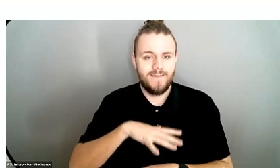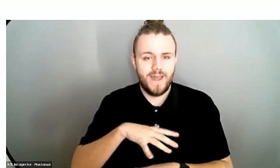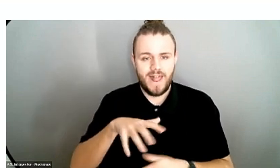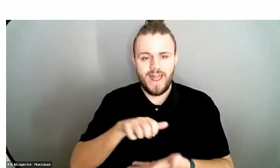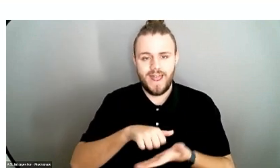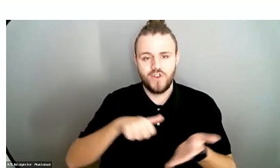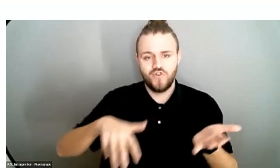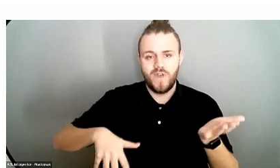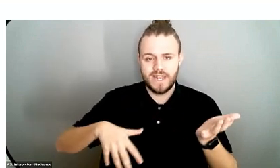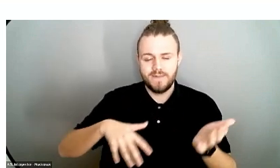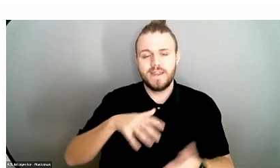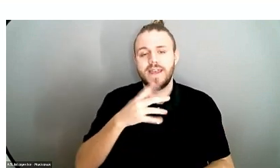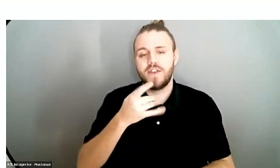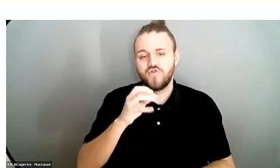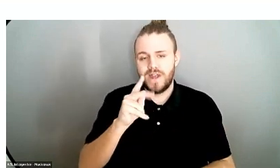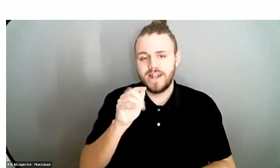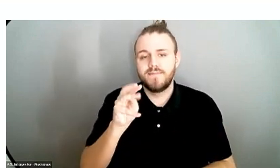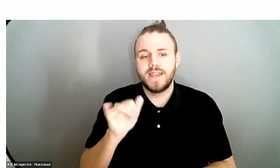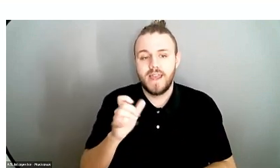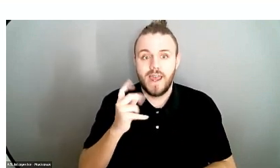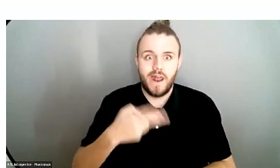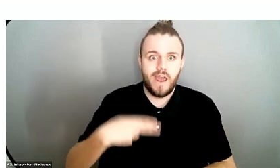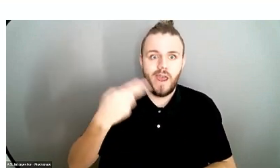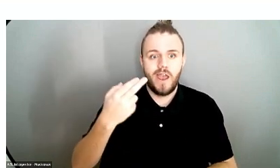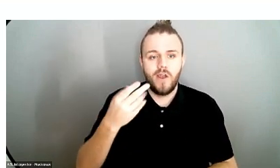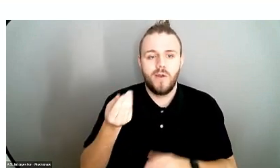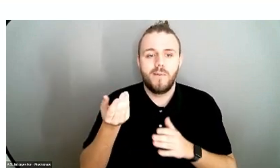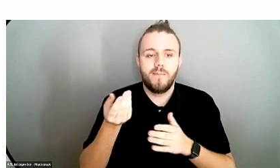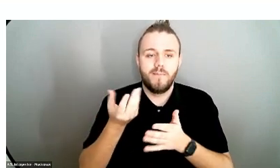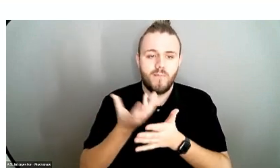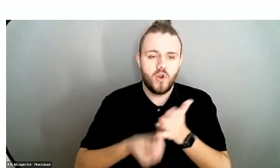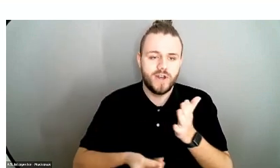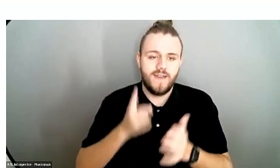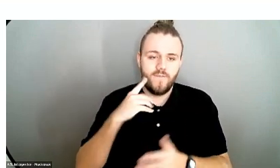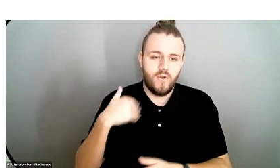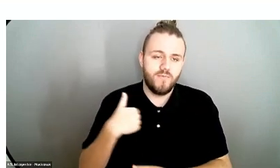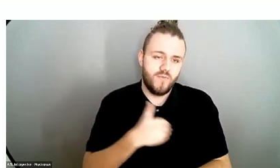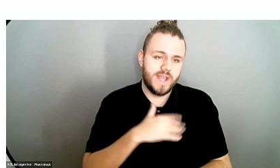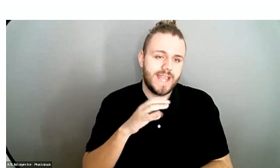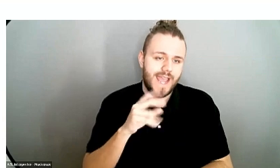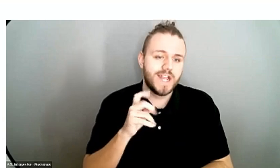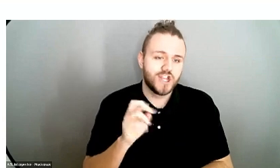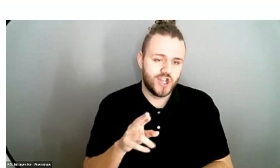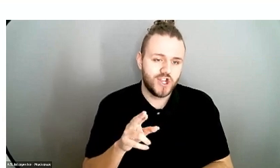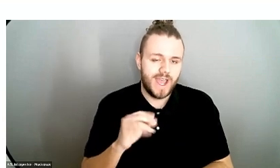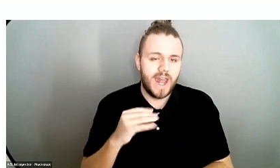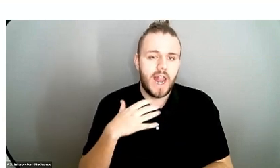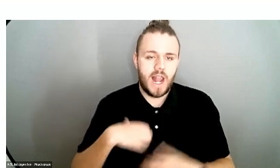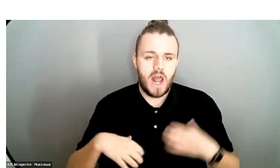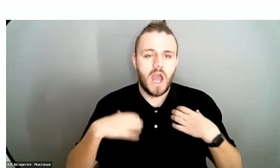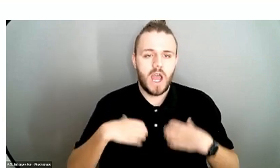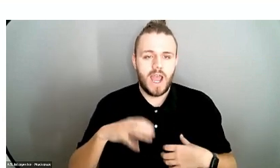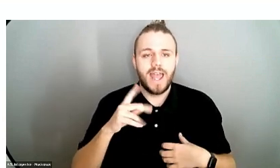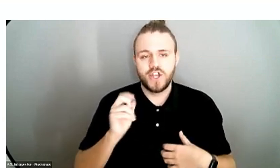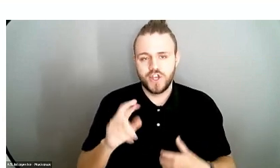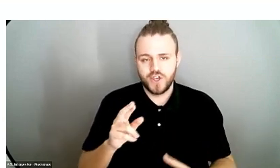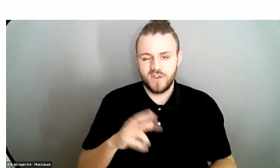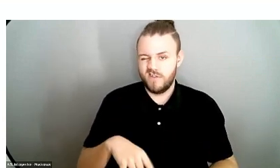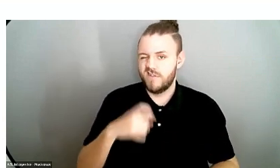and unfortunately higher mortality for breast and lung cancer. had a recent patient with spina bifida,